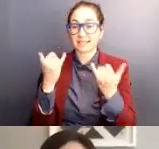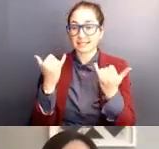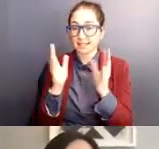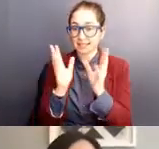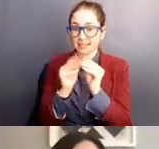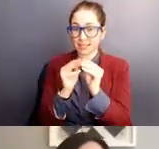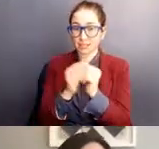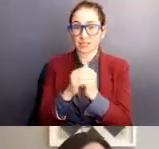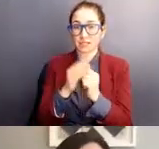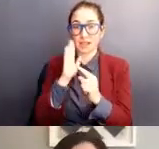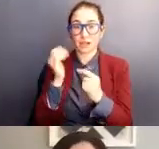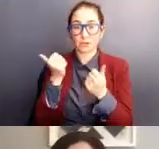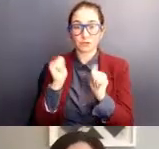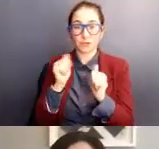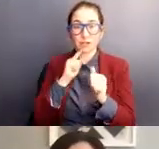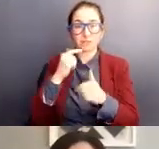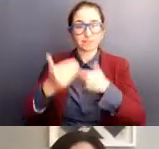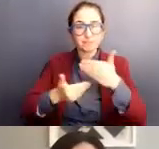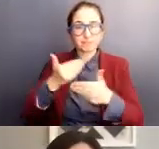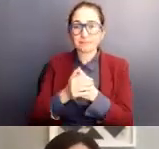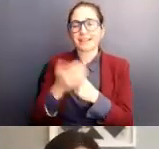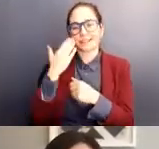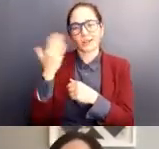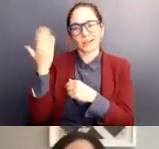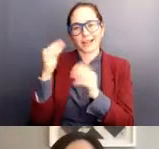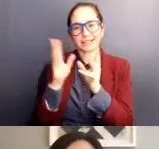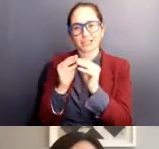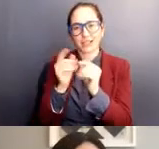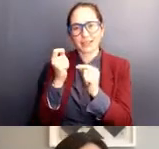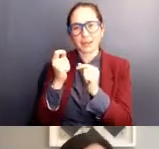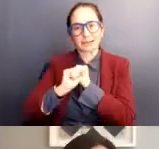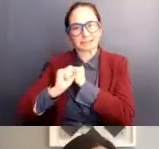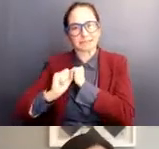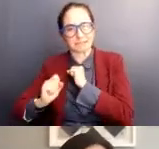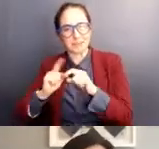it. If you were at the last session you know I went over a little bit. But I'm not going to today. I've been practicing and I